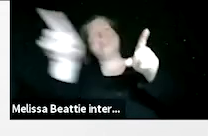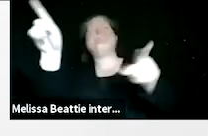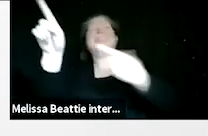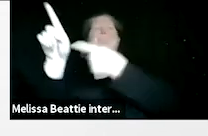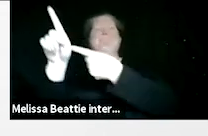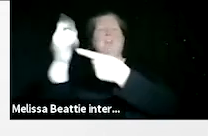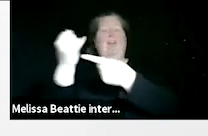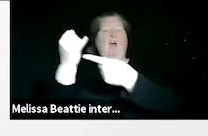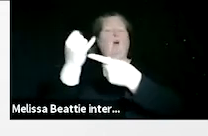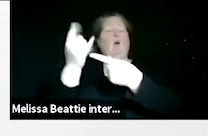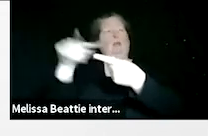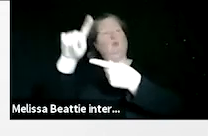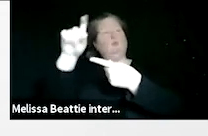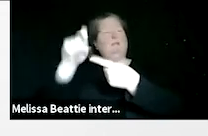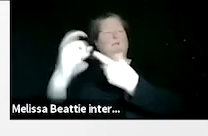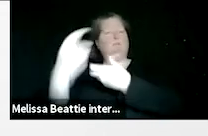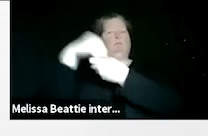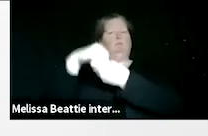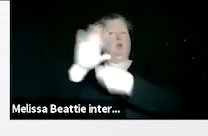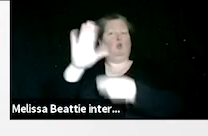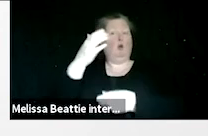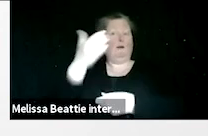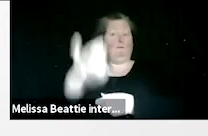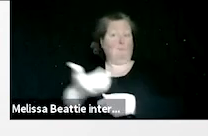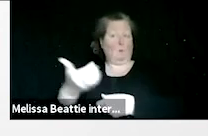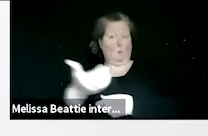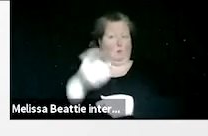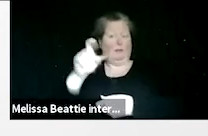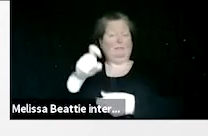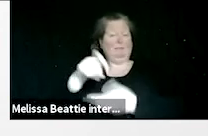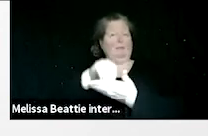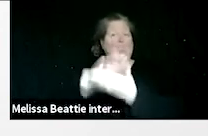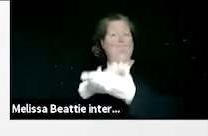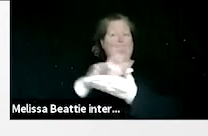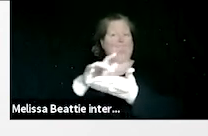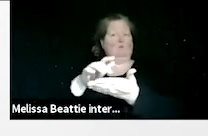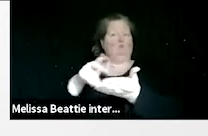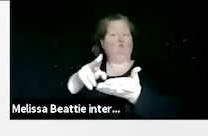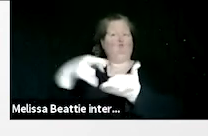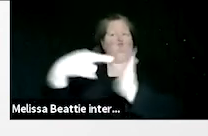or get a phone registered and part of this, I think, is it's almost marketing right as as the